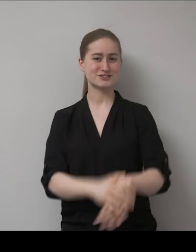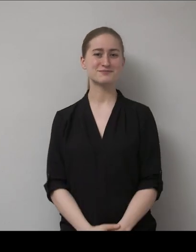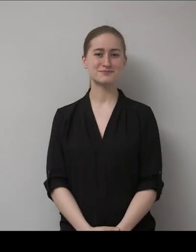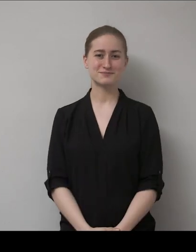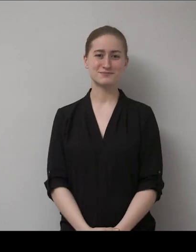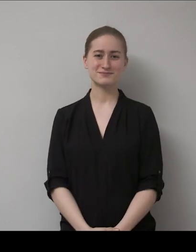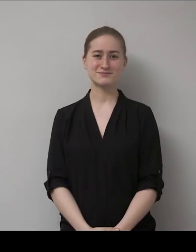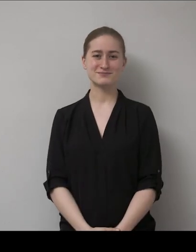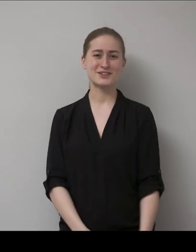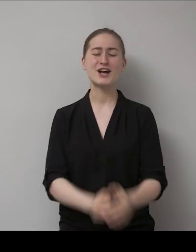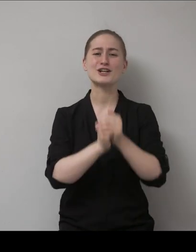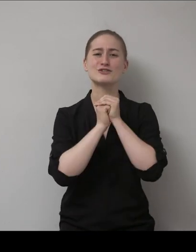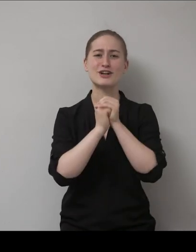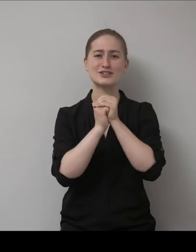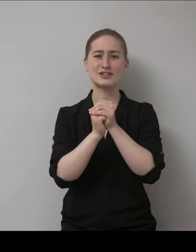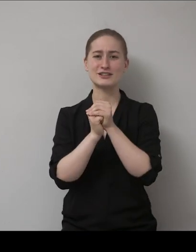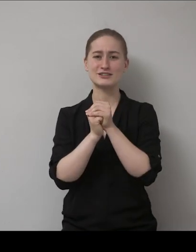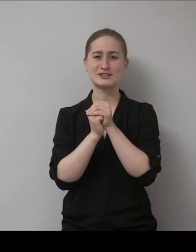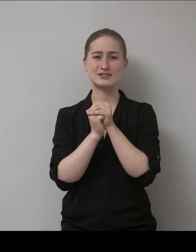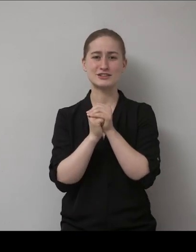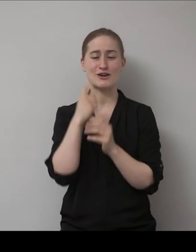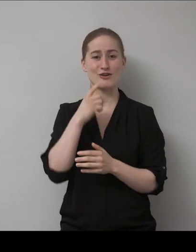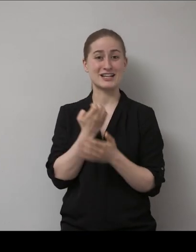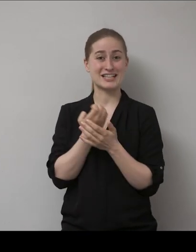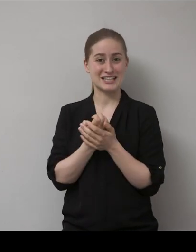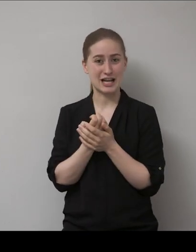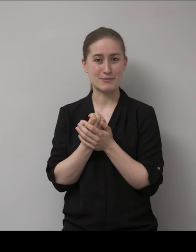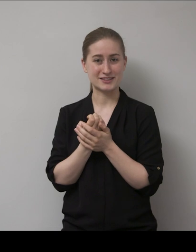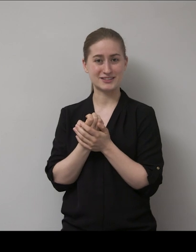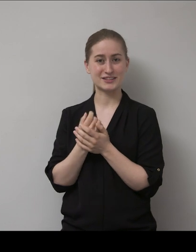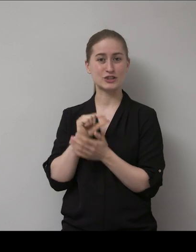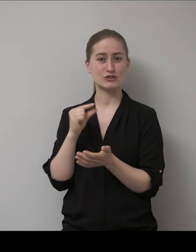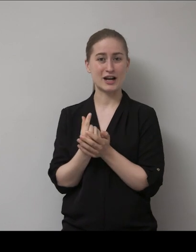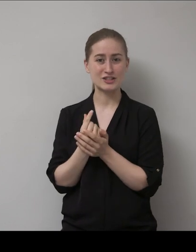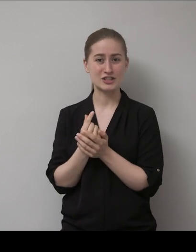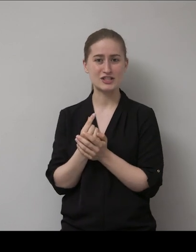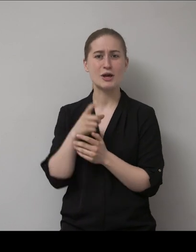Congratulation, MS in Applied Economics graduates. Be the best you can be.